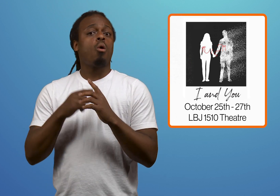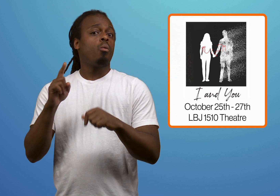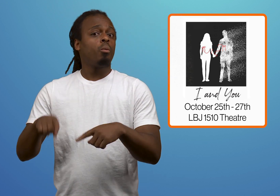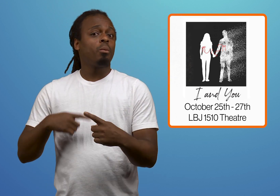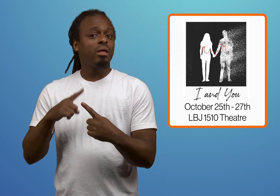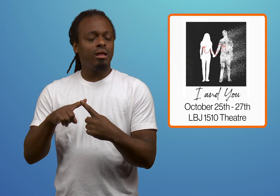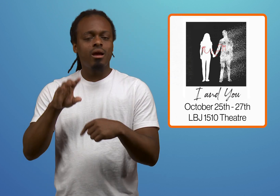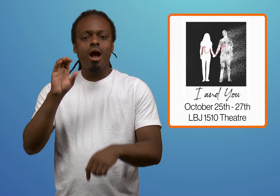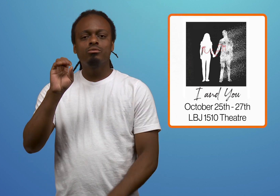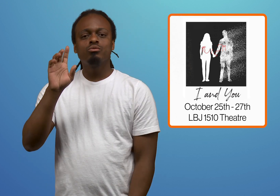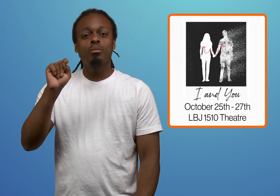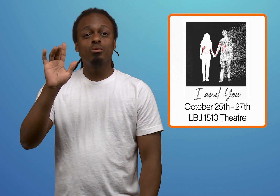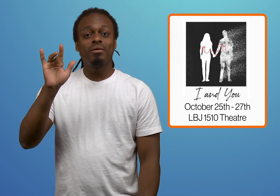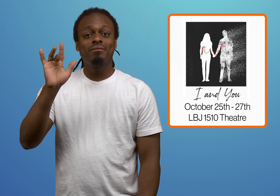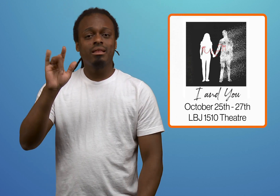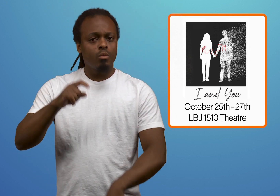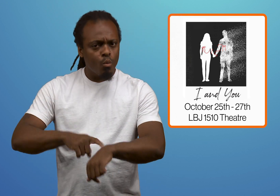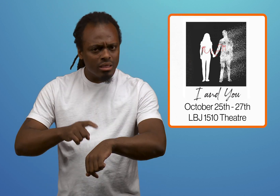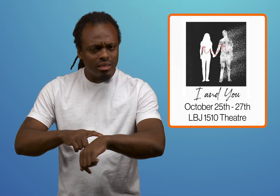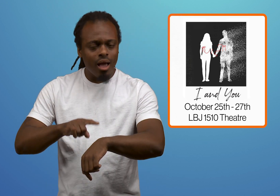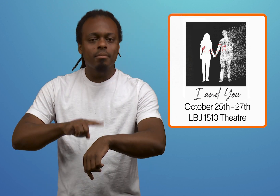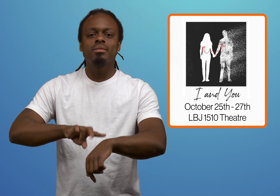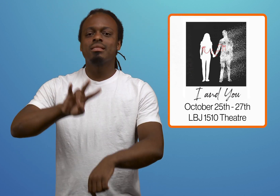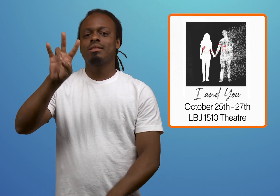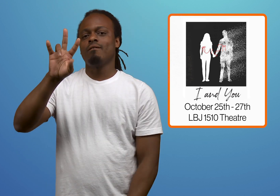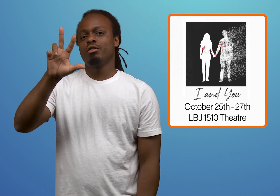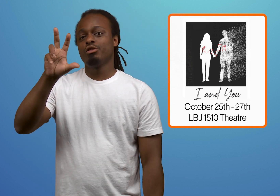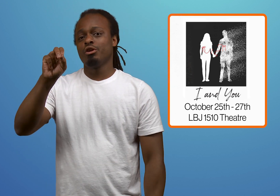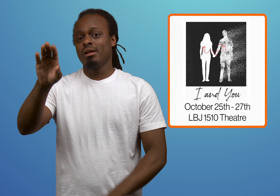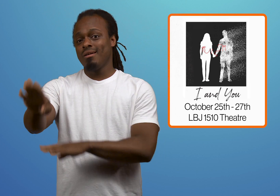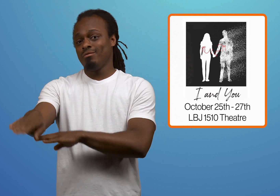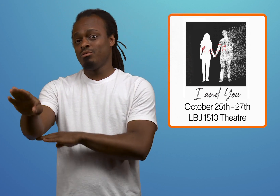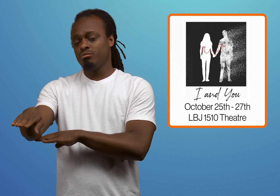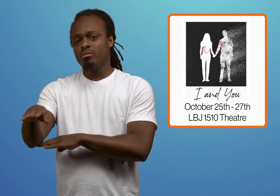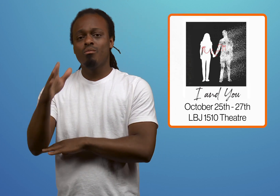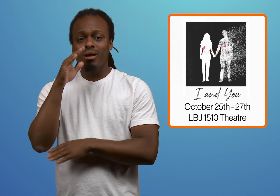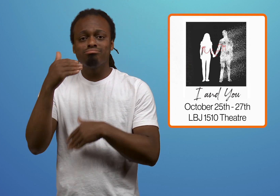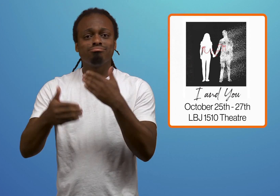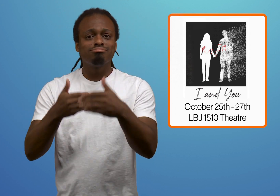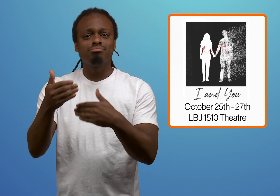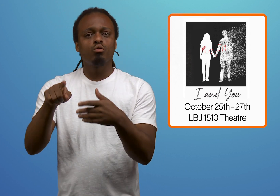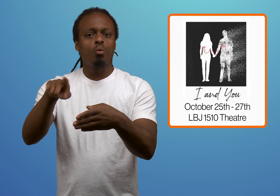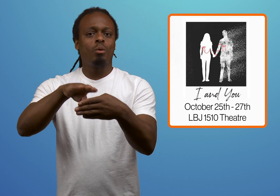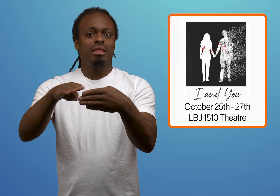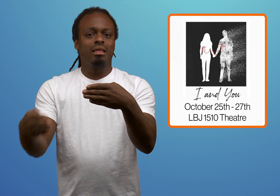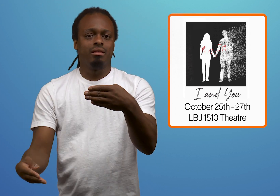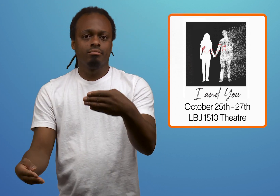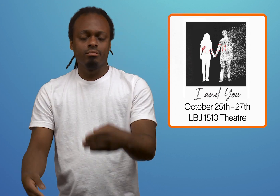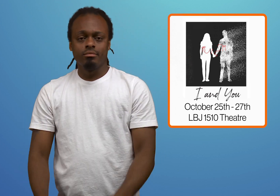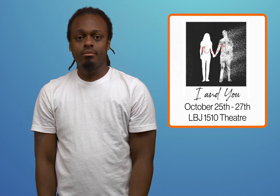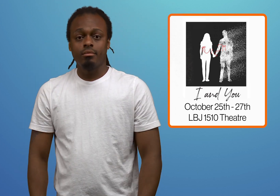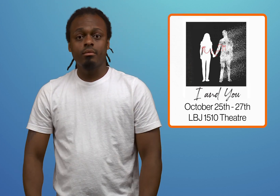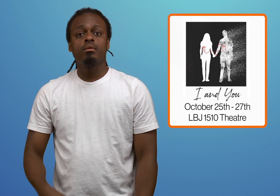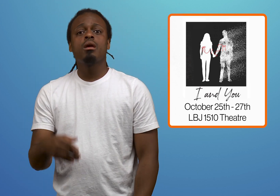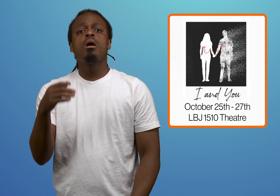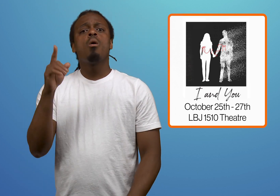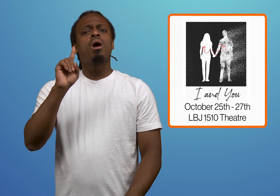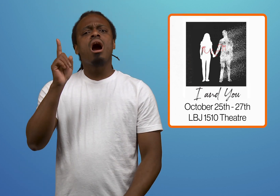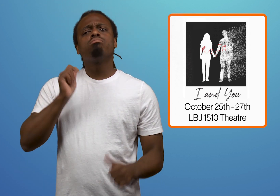The show starts on October 25 at 7:30 p.m., and runs throughout the weekend.